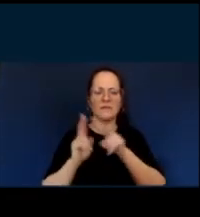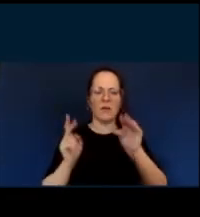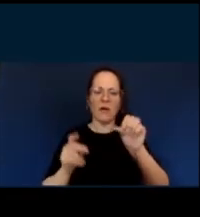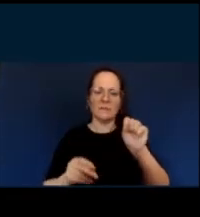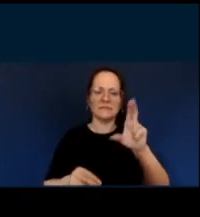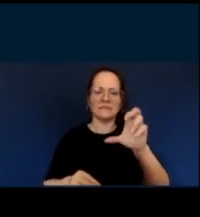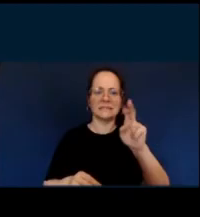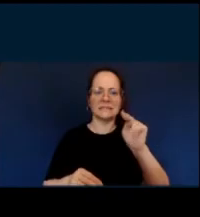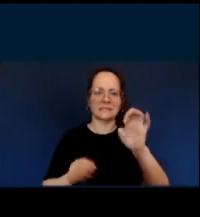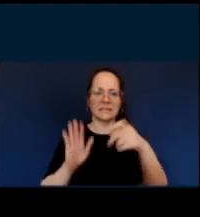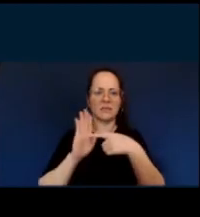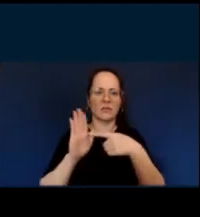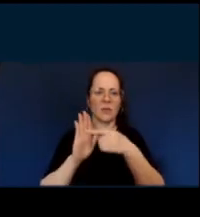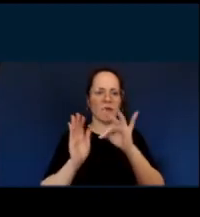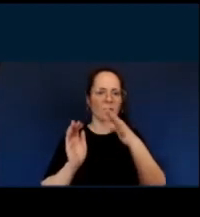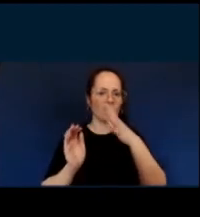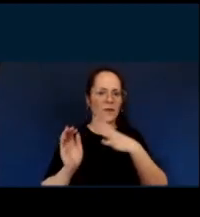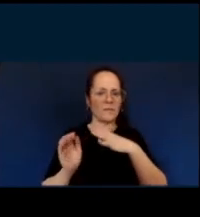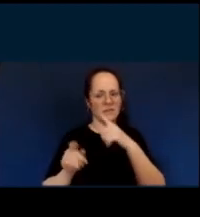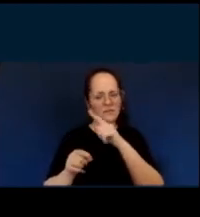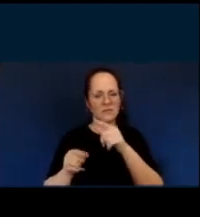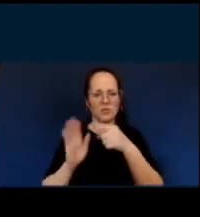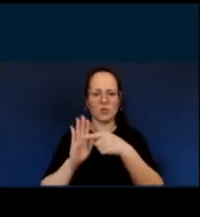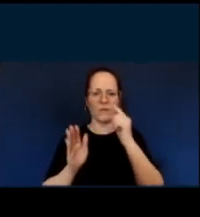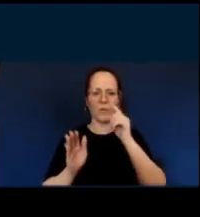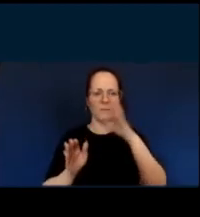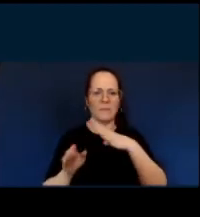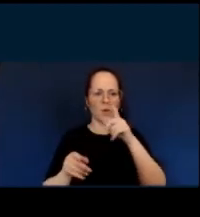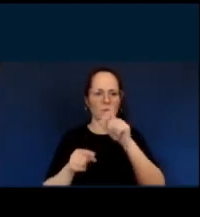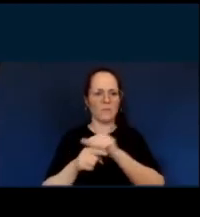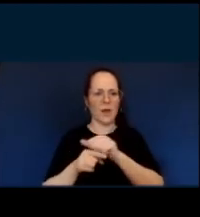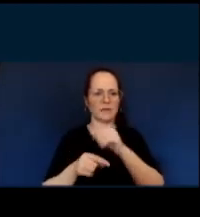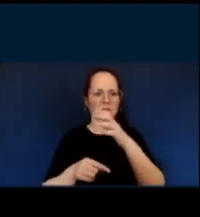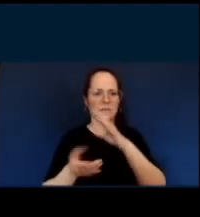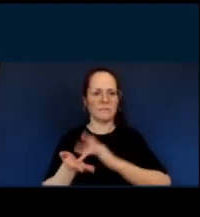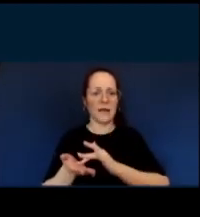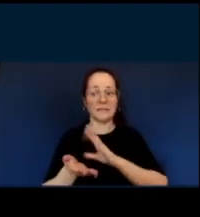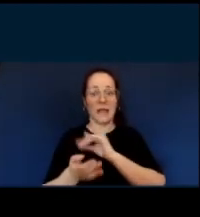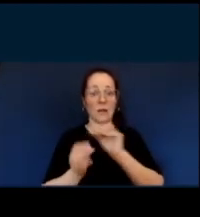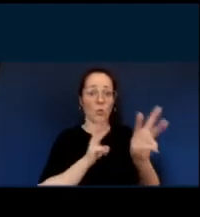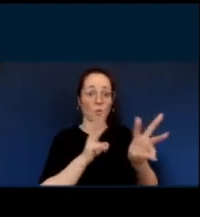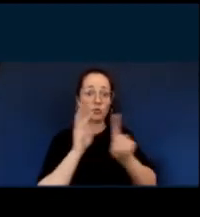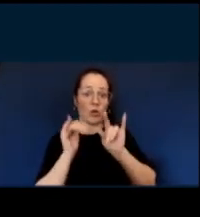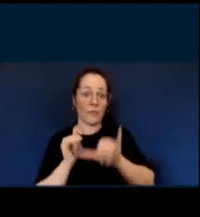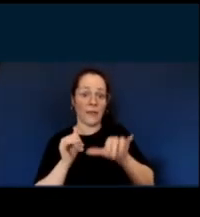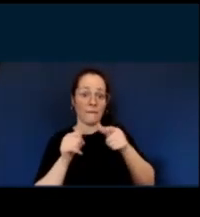PRACTICING MEDICINE, IT WAS WRA UNSUPPORTED FROM THE MARKET WHERE THE AUTHOR CLAIMS THEY IT